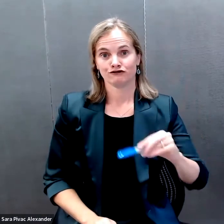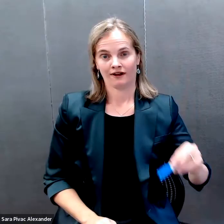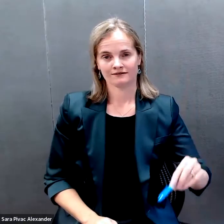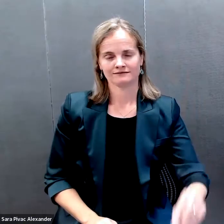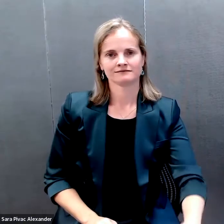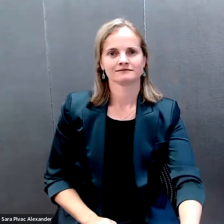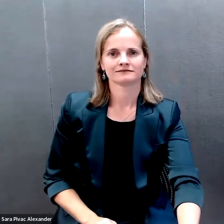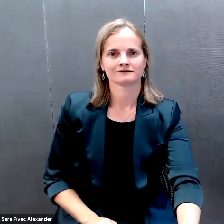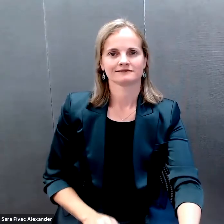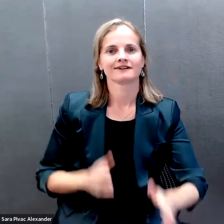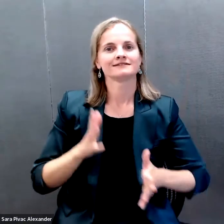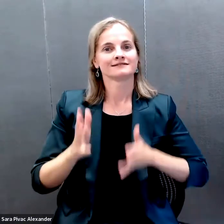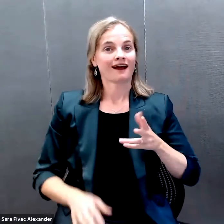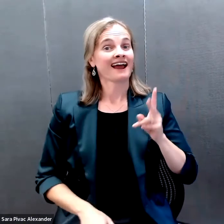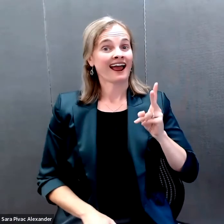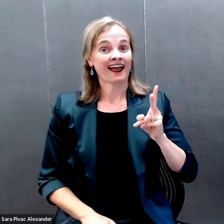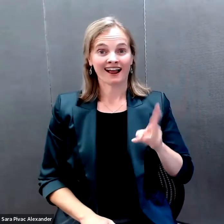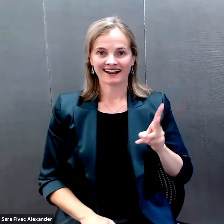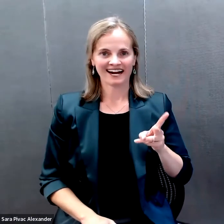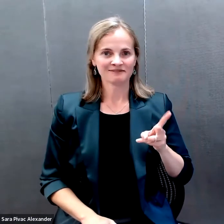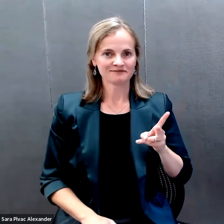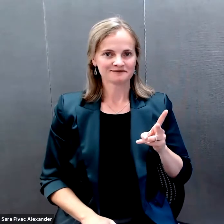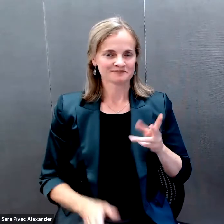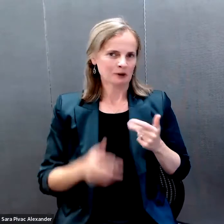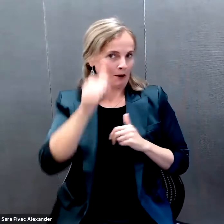if you're a left-hander then your dominant hand would be your left hand